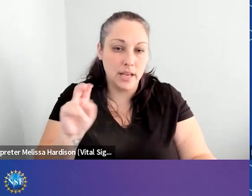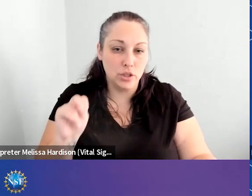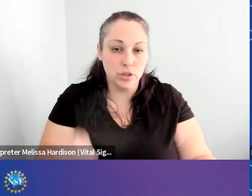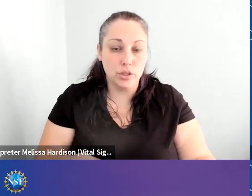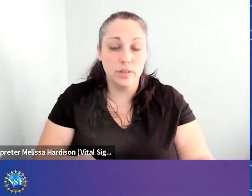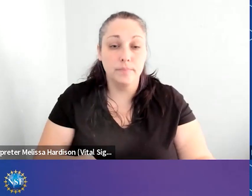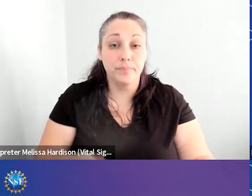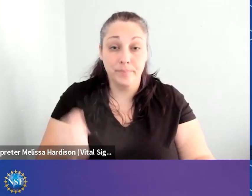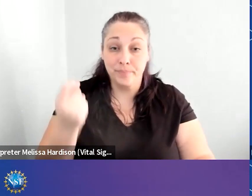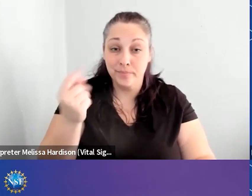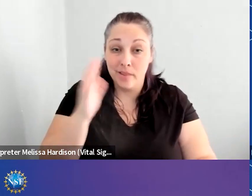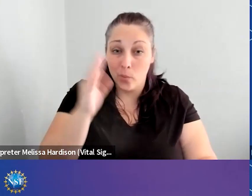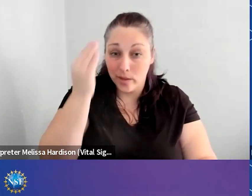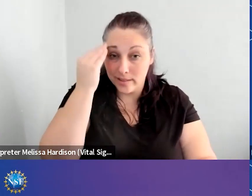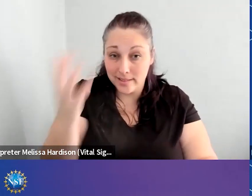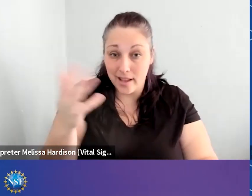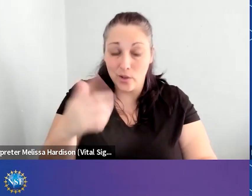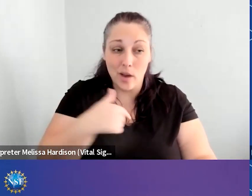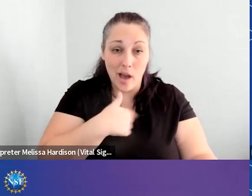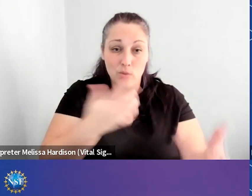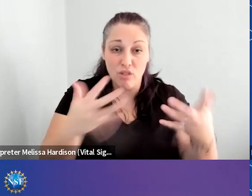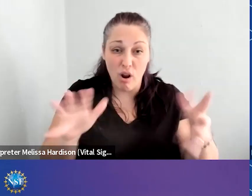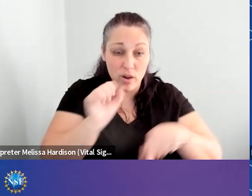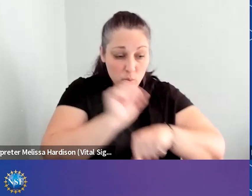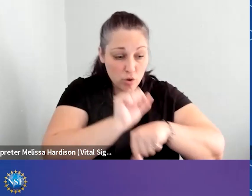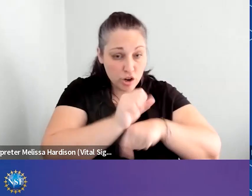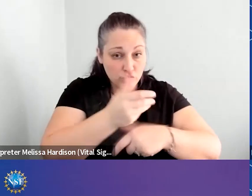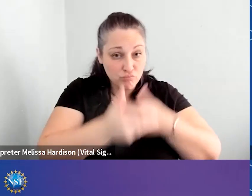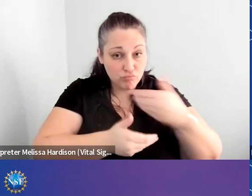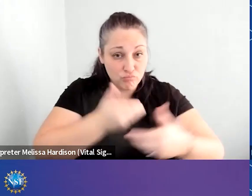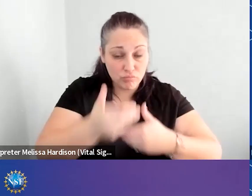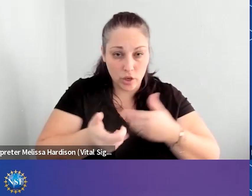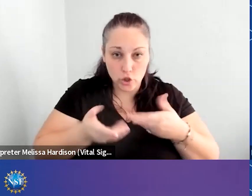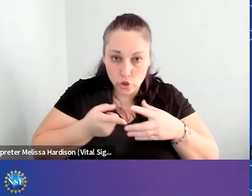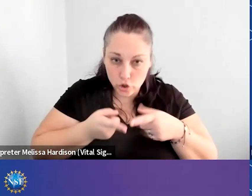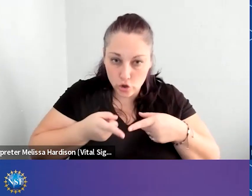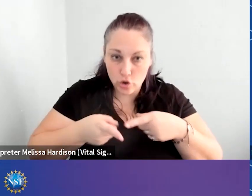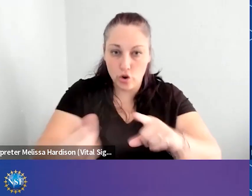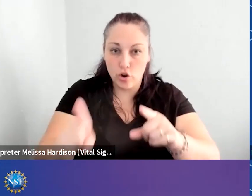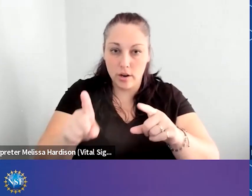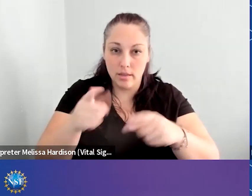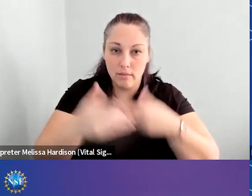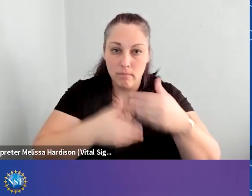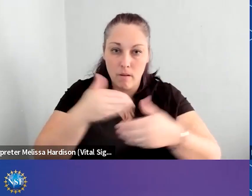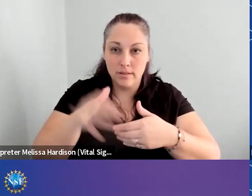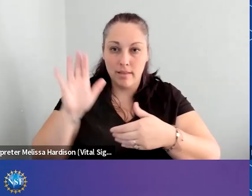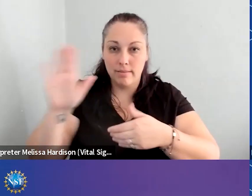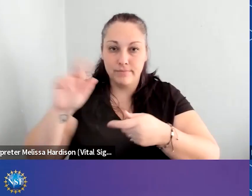and the solicitation changed in the process of, you know, while we were writing it, before we actually submitted it.